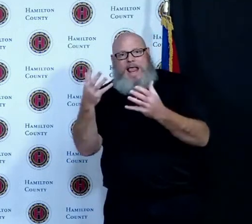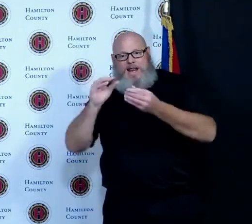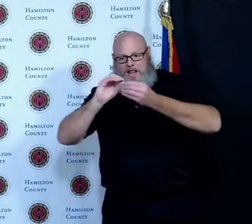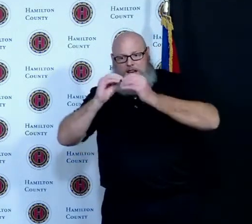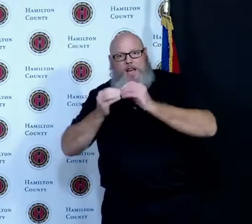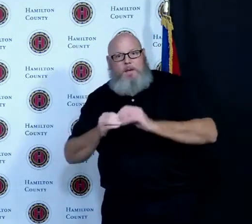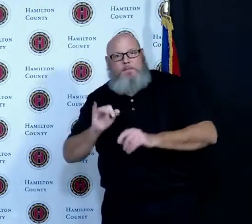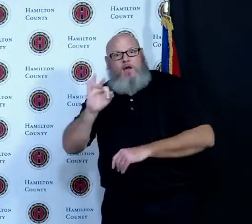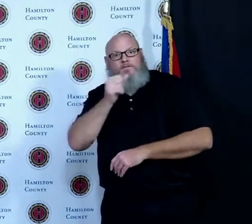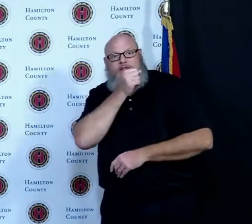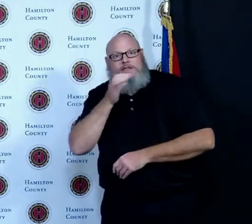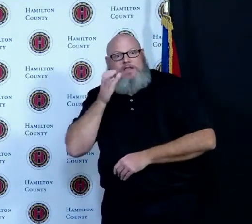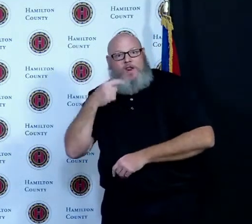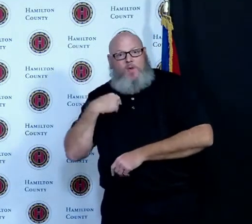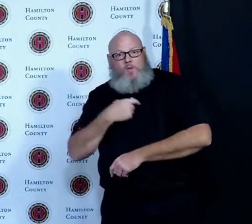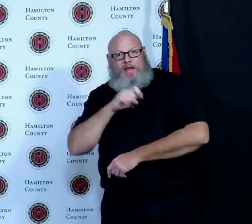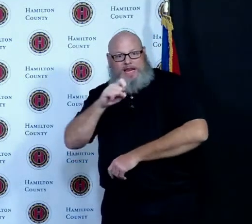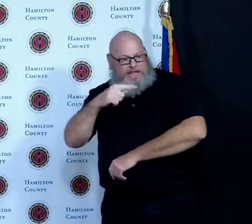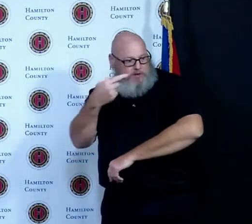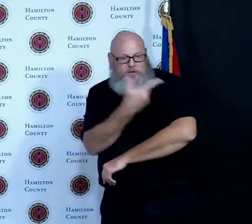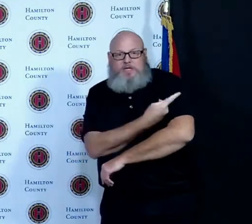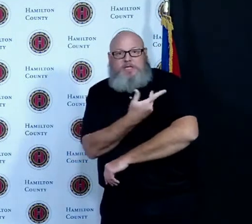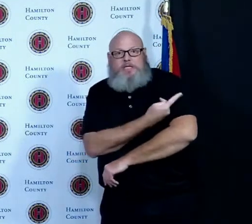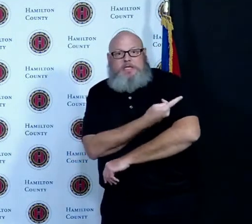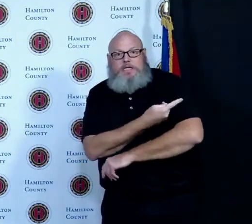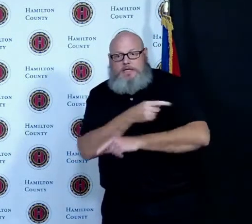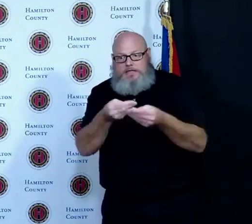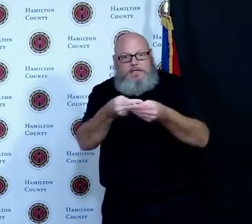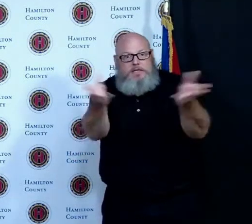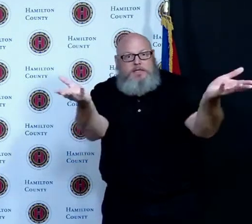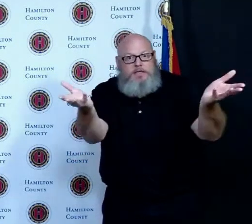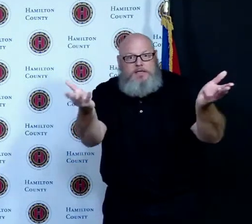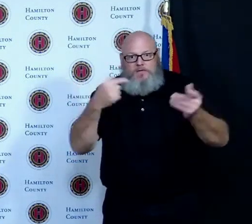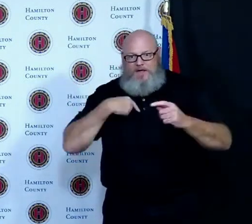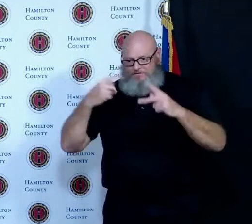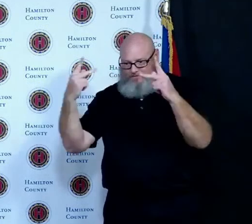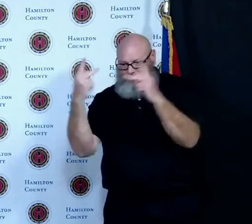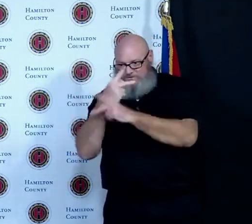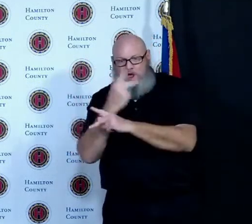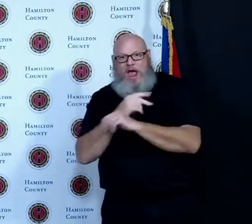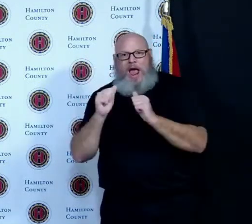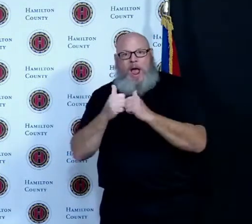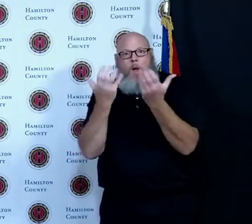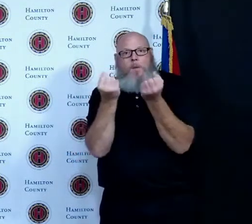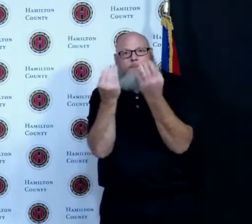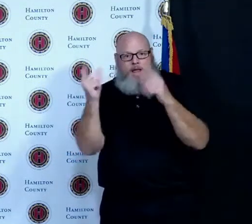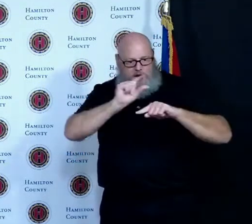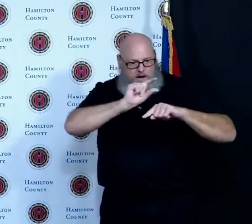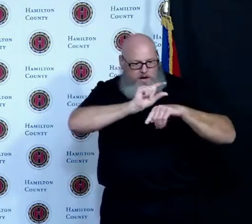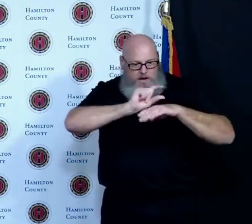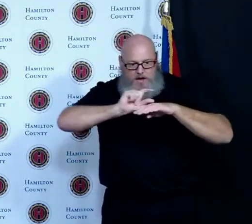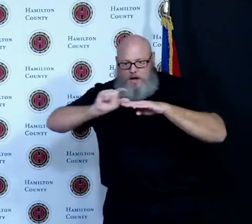go in two weeks when those vaccines become available so we're waiting on that information